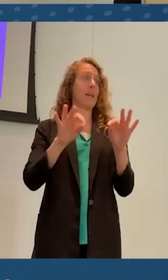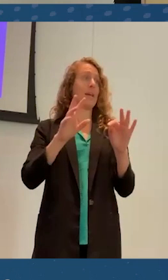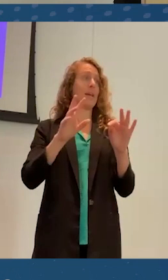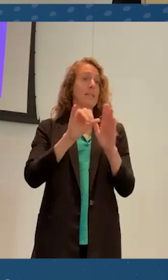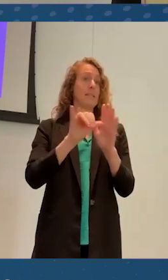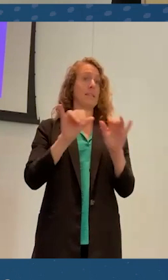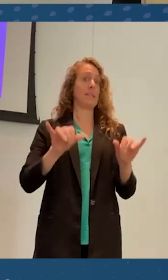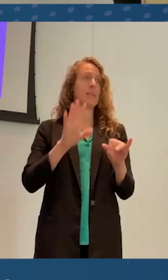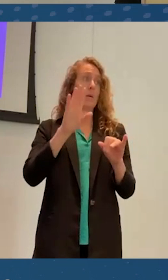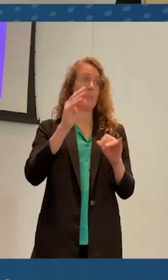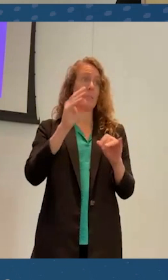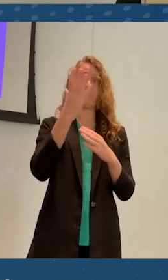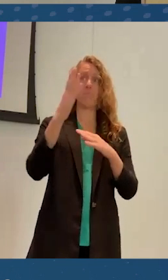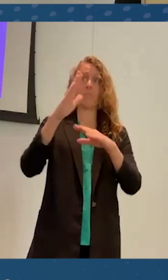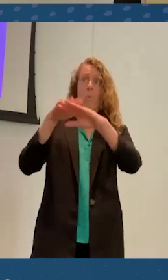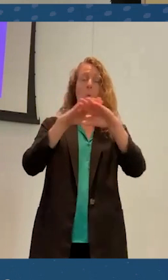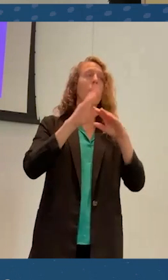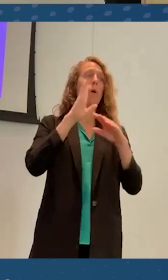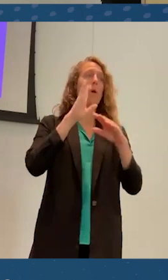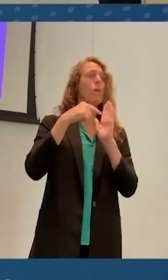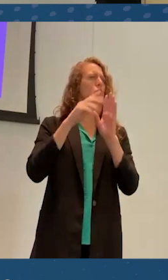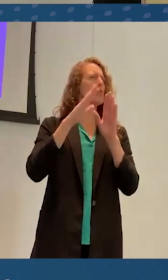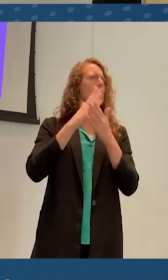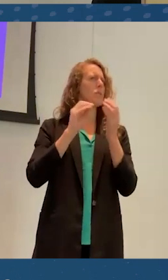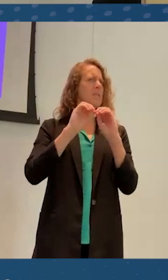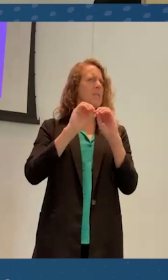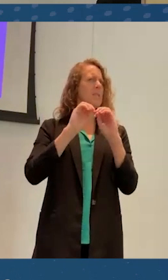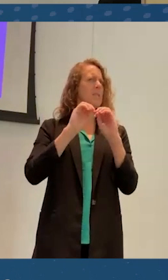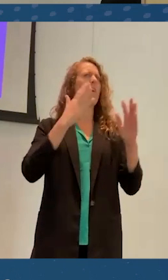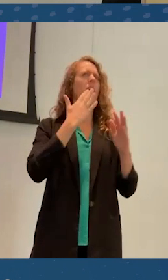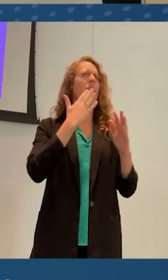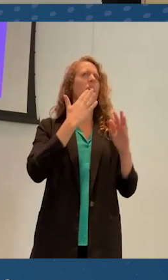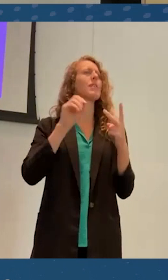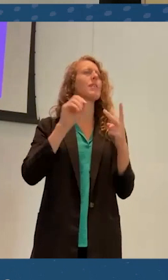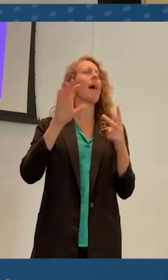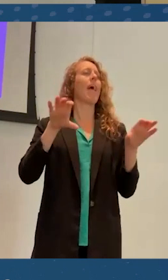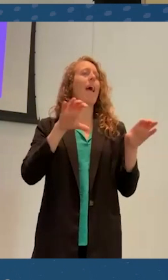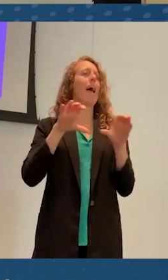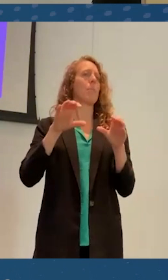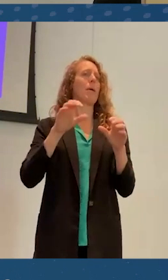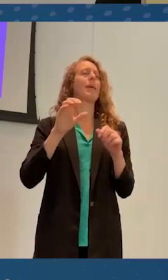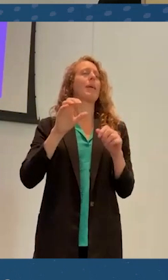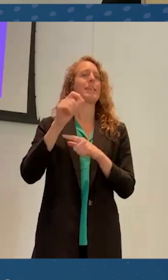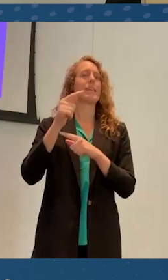some brightly colored static images and some animated GIFs. If you are sensitive to these things,